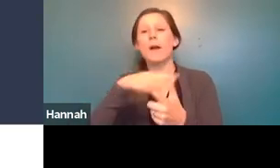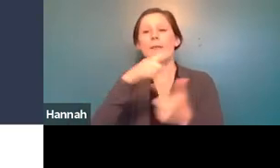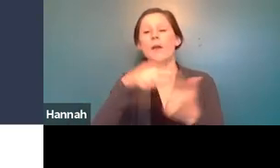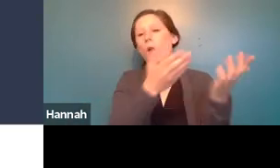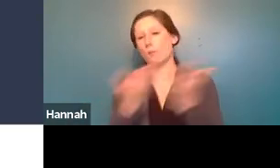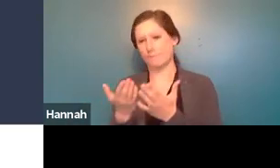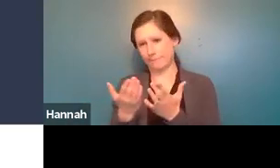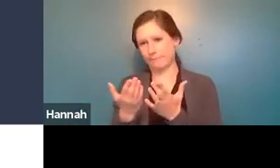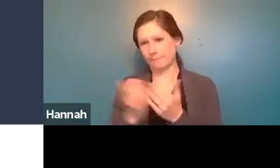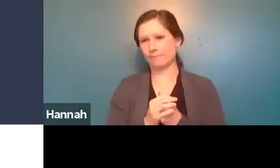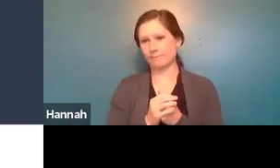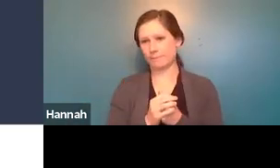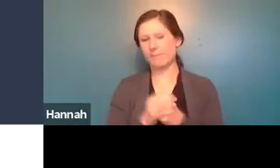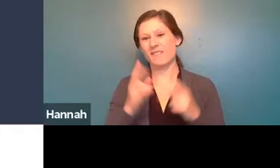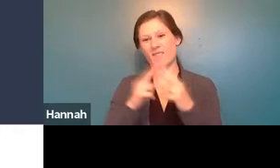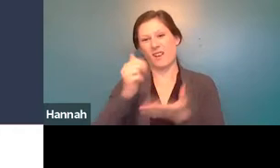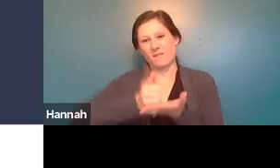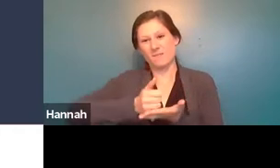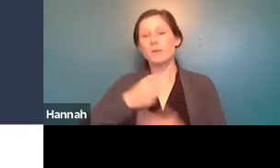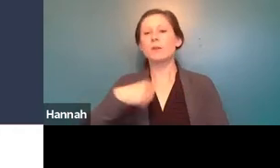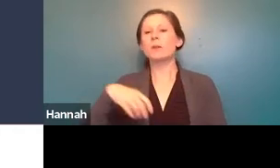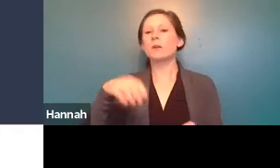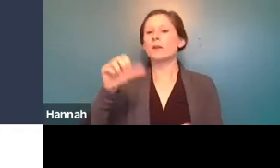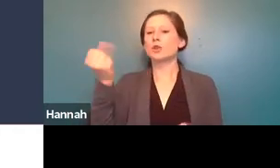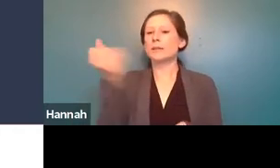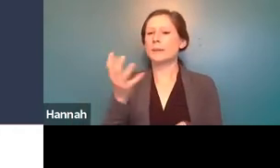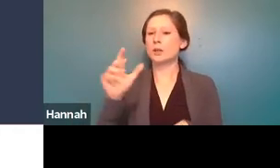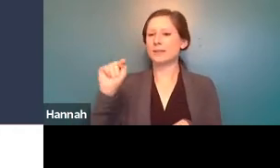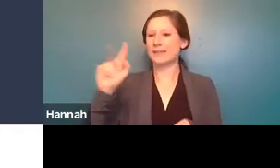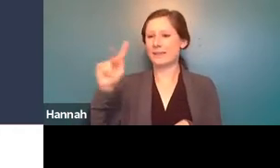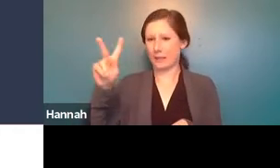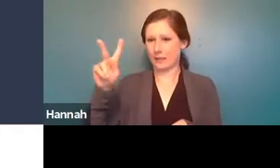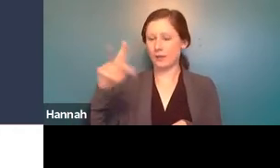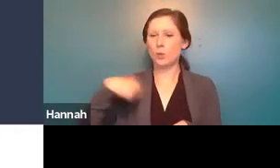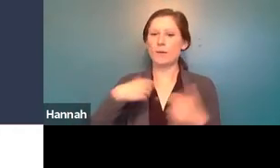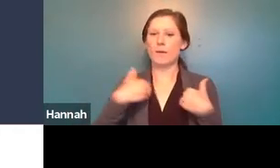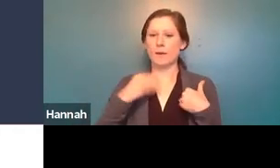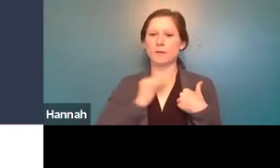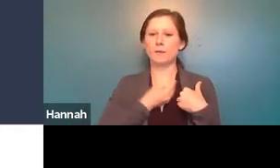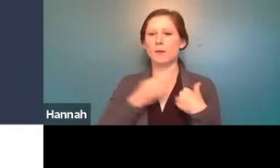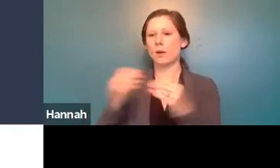We had as part of our Shakespeare TV we had our Shakespeare Squad, which is our after school program for middle